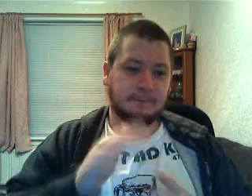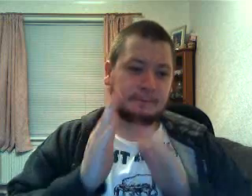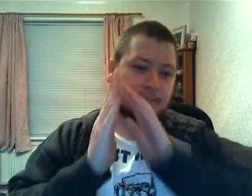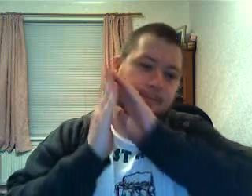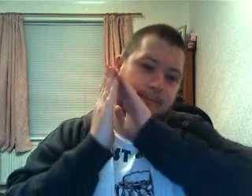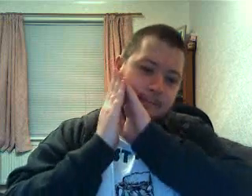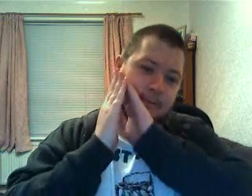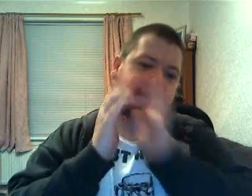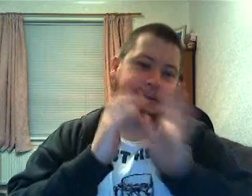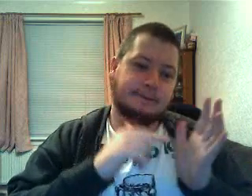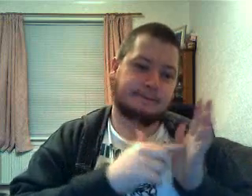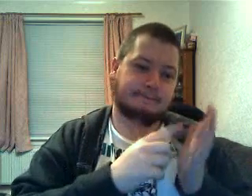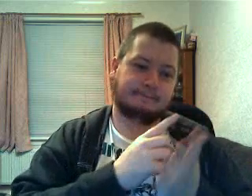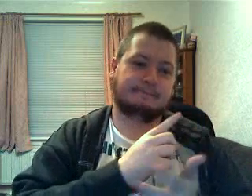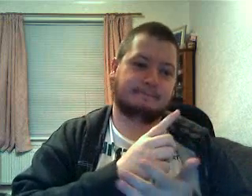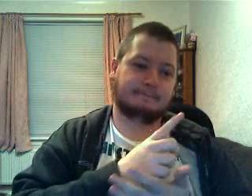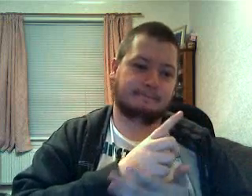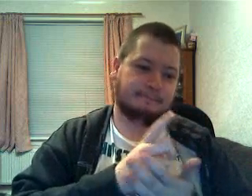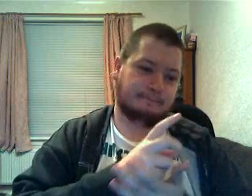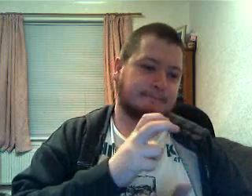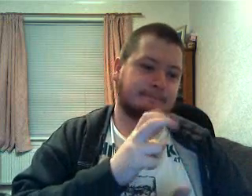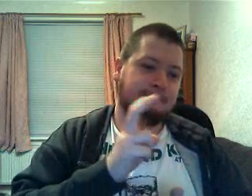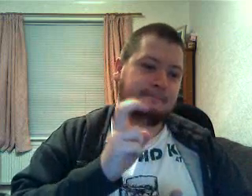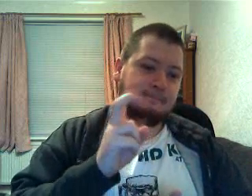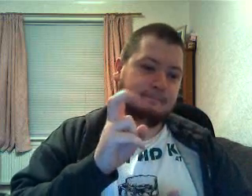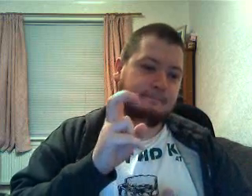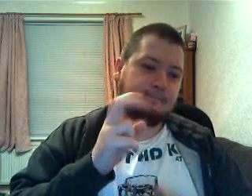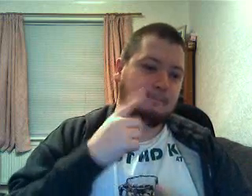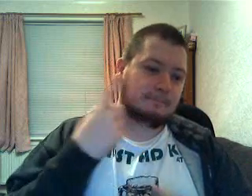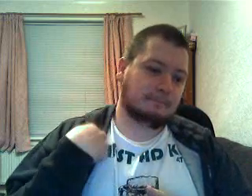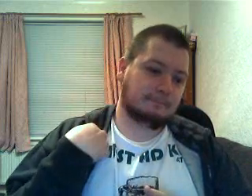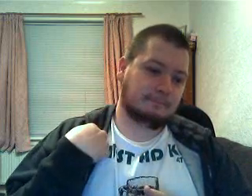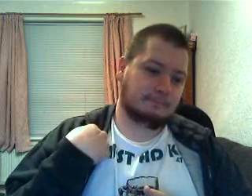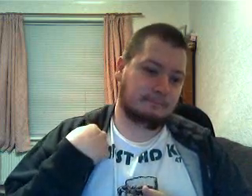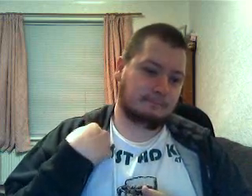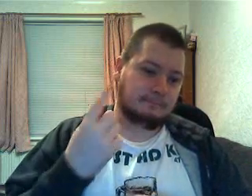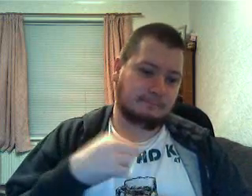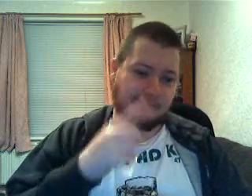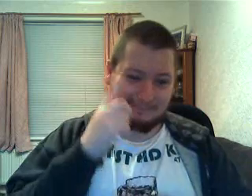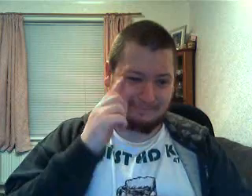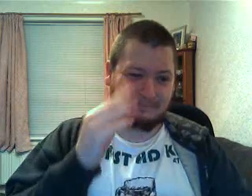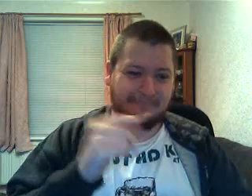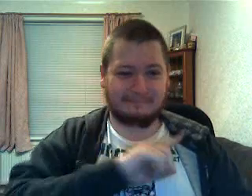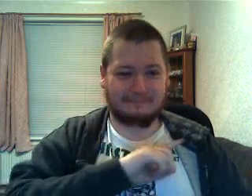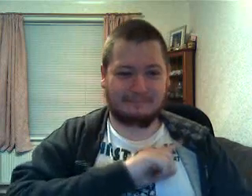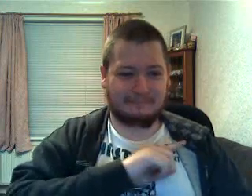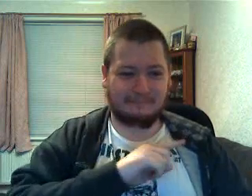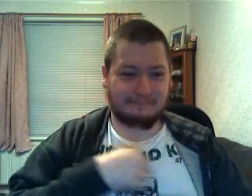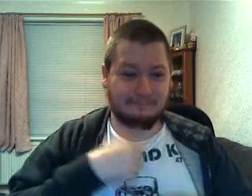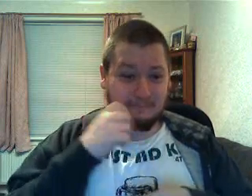Slept about 12 yesterday and for some reason